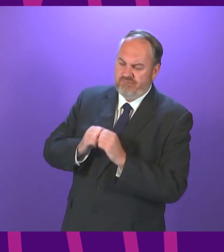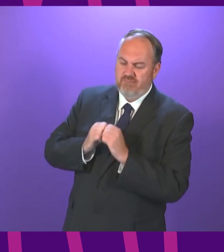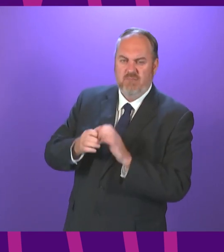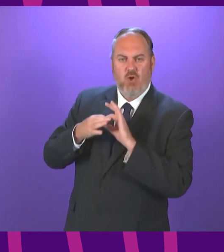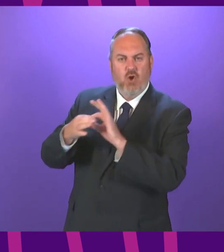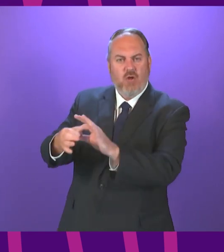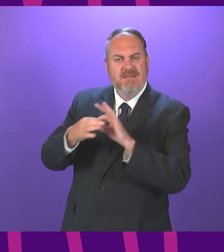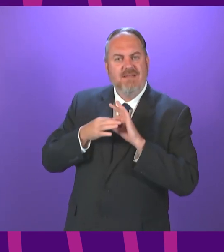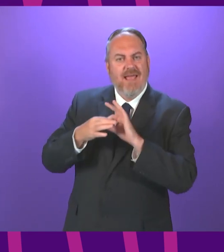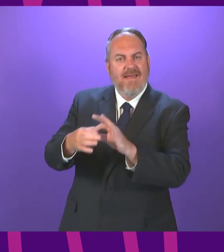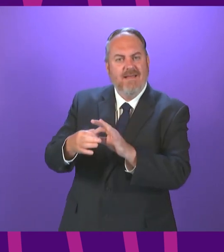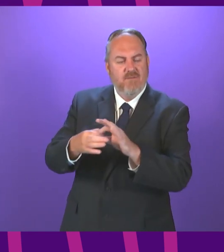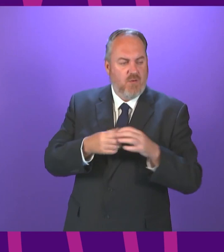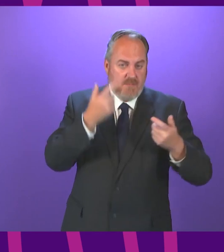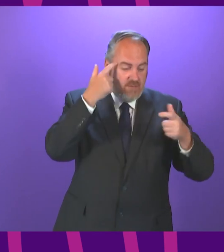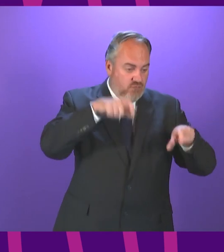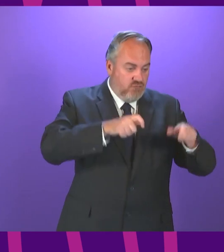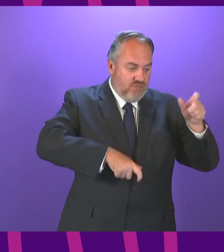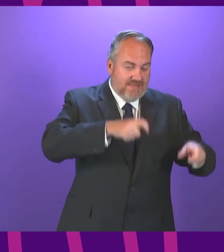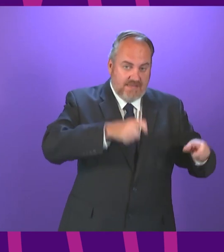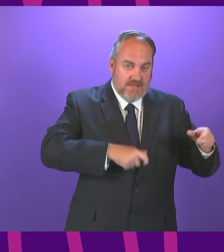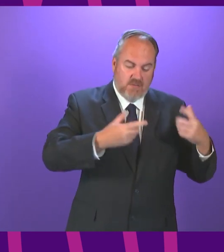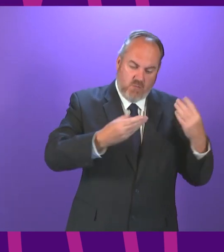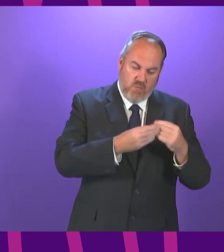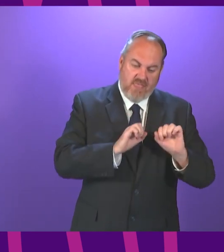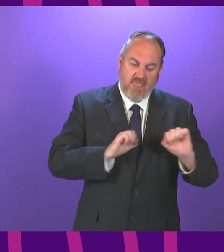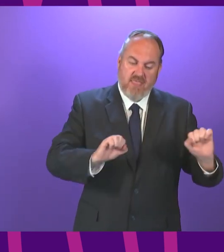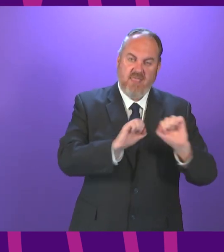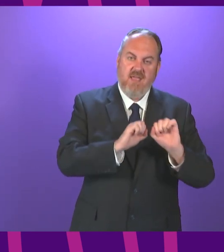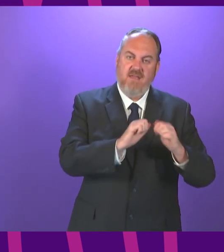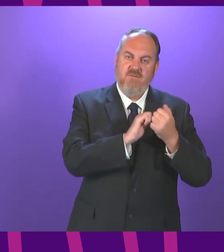care homes improving, maximising and embedding meaningful contact, on local-system support,